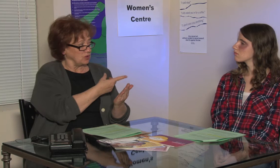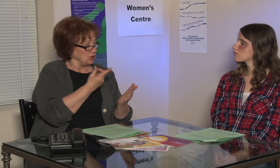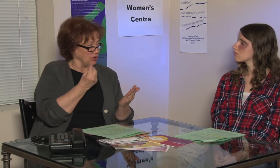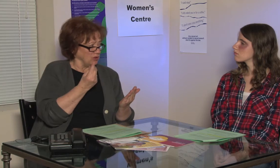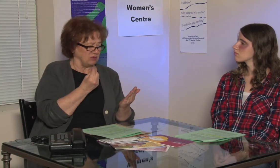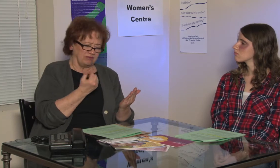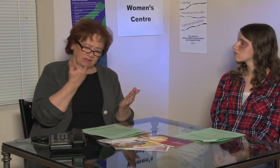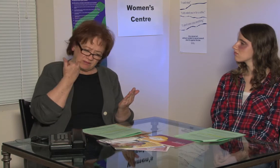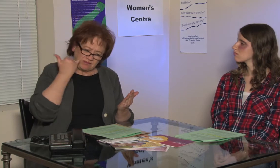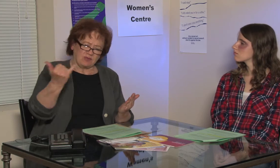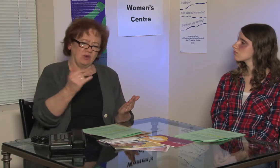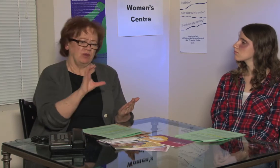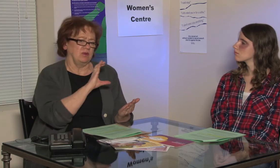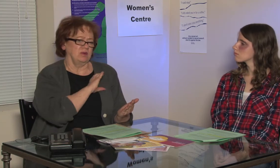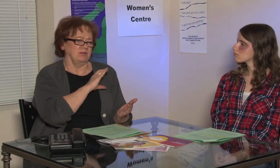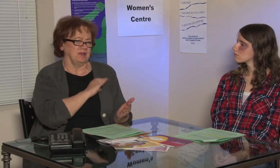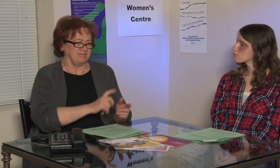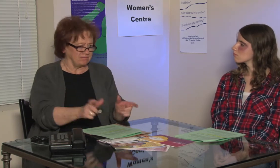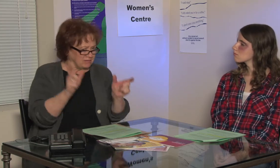you can call the police